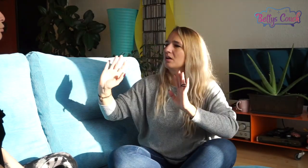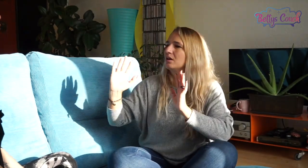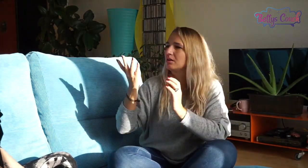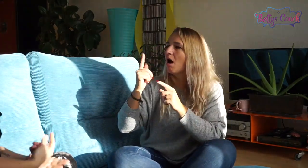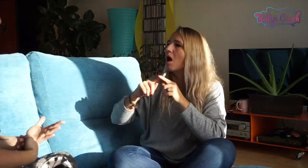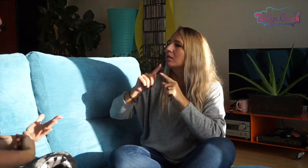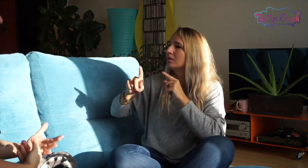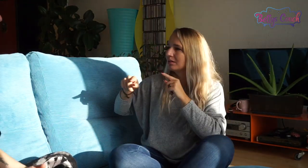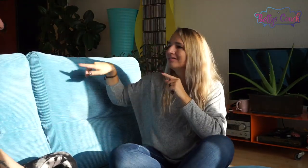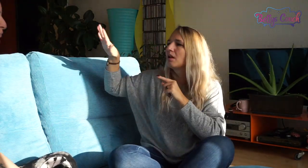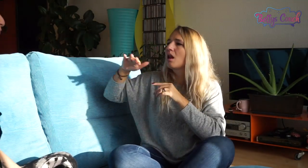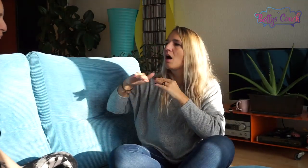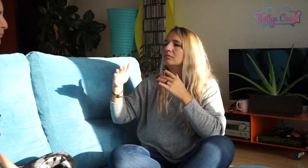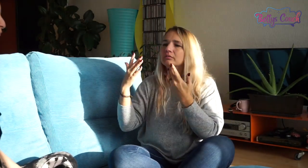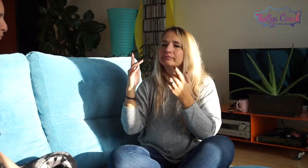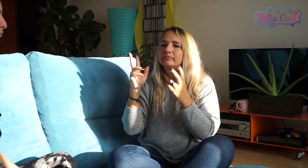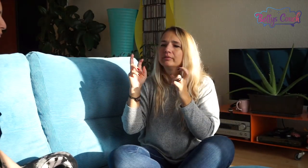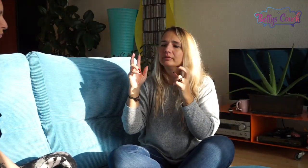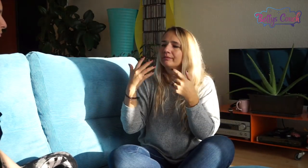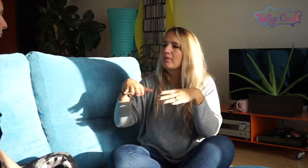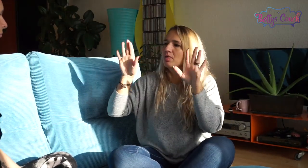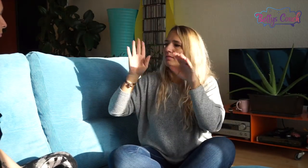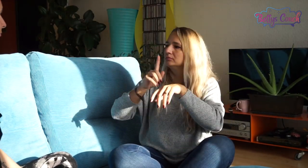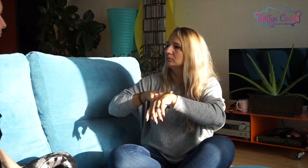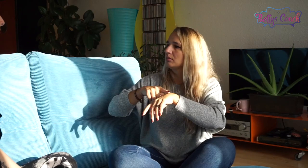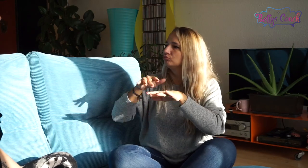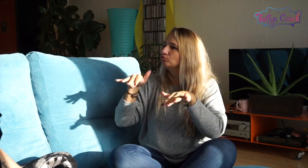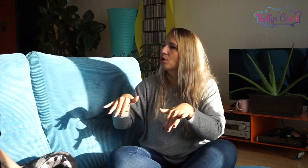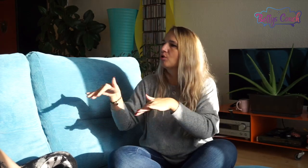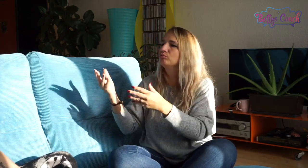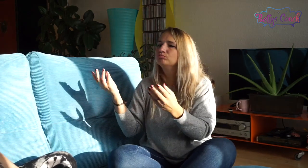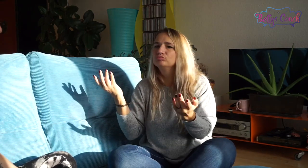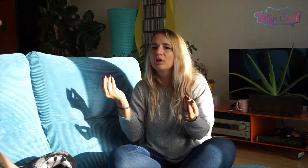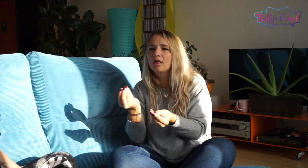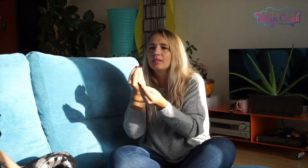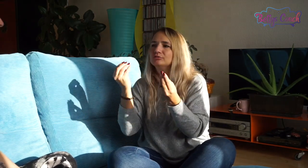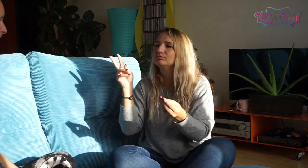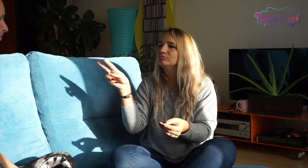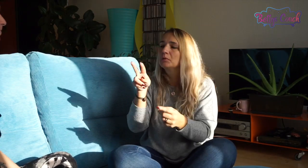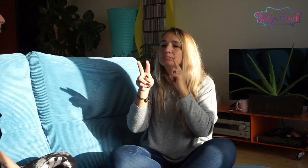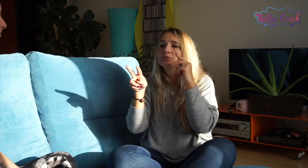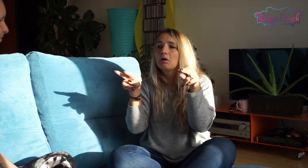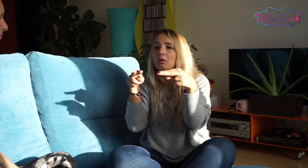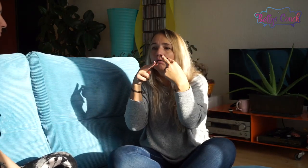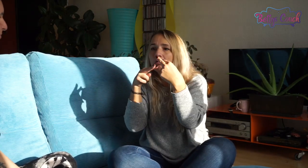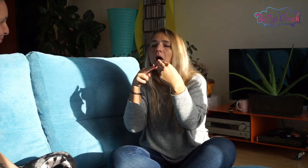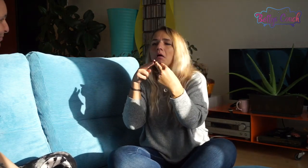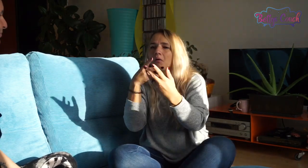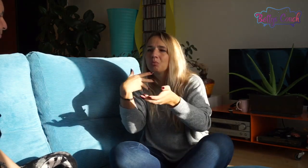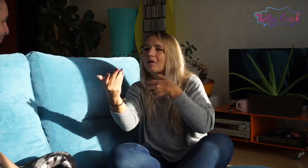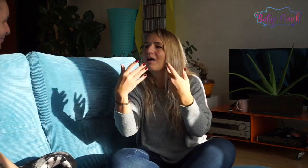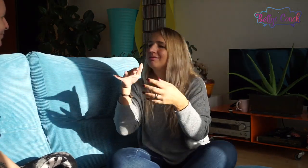In other countries, people are more relaxed about it, have more time and are in contact with other people more often.